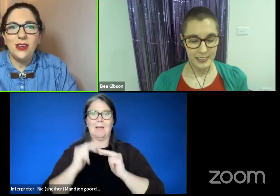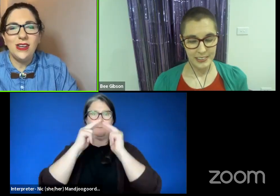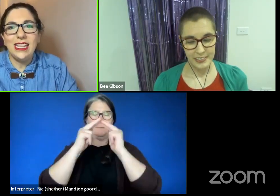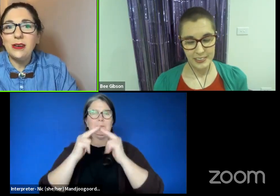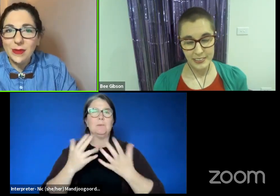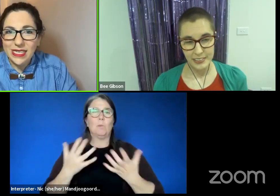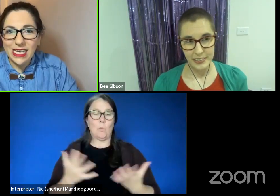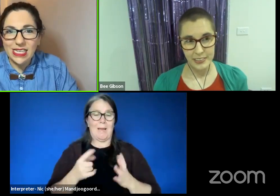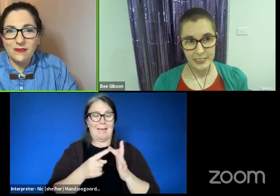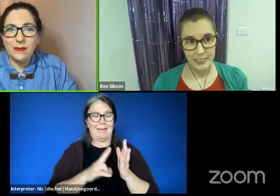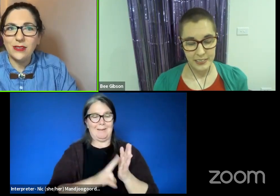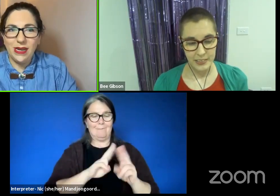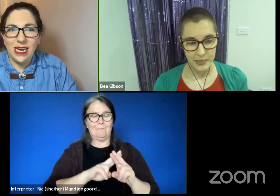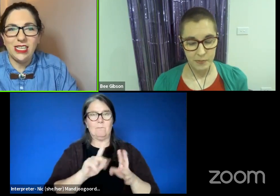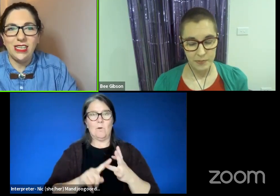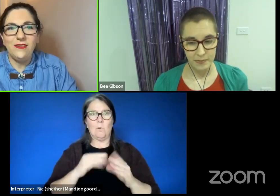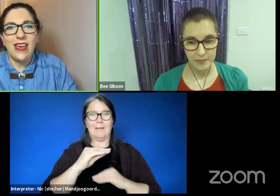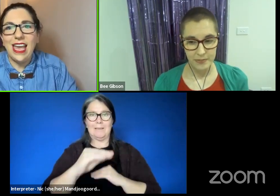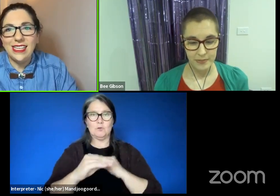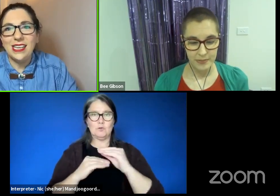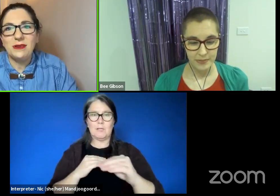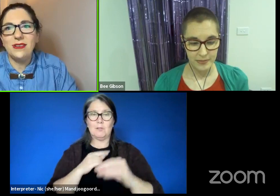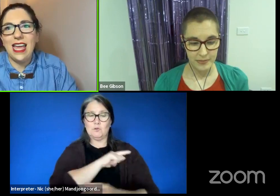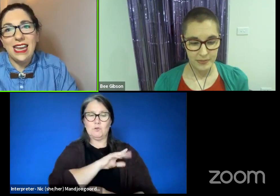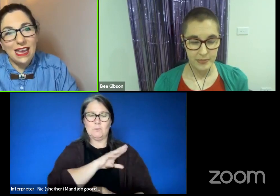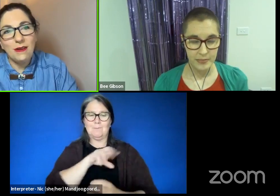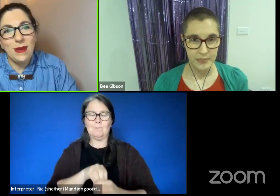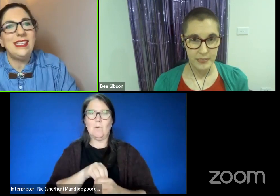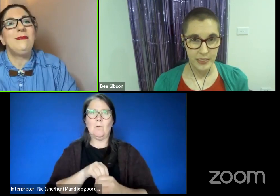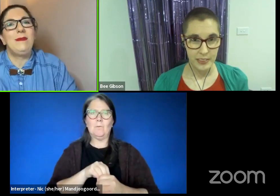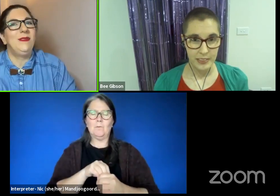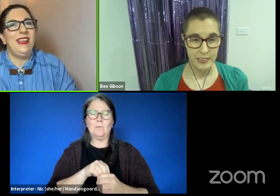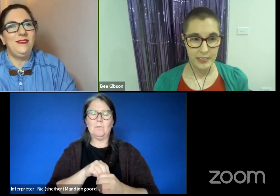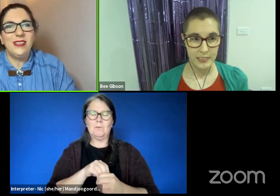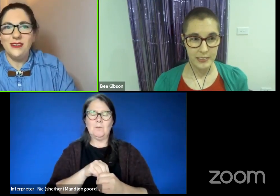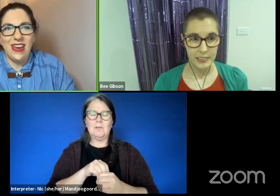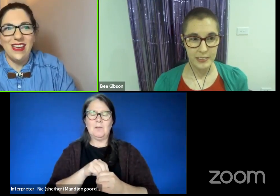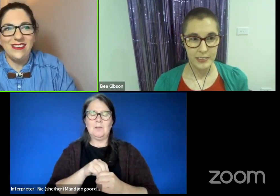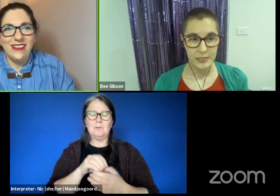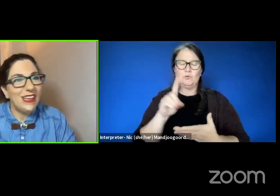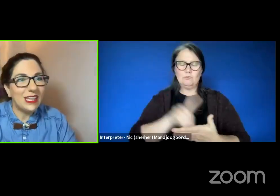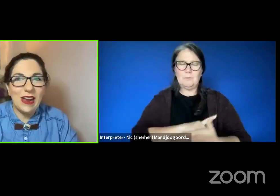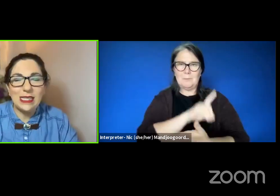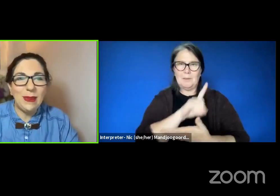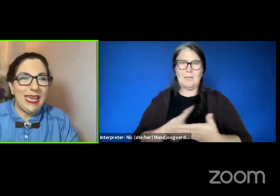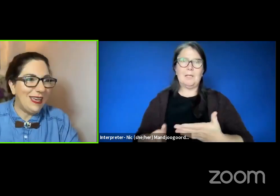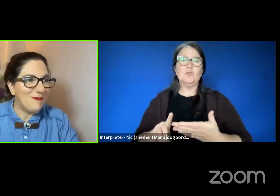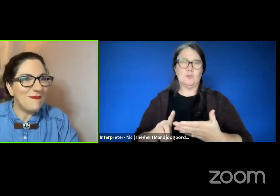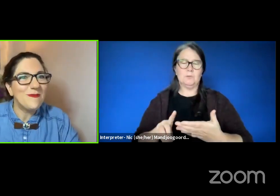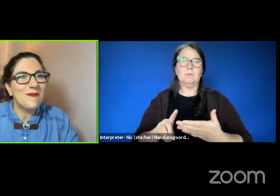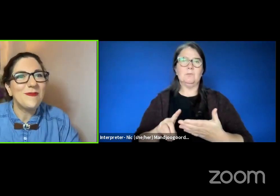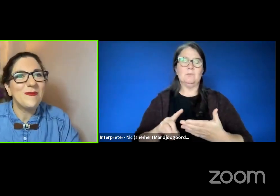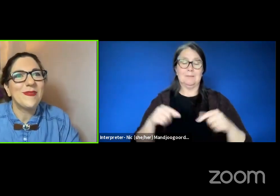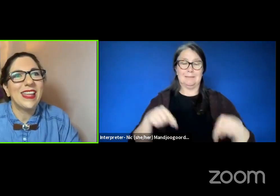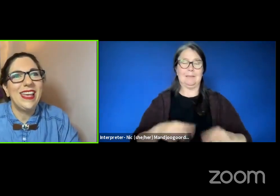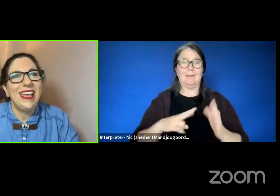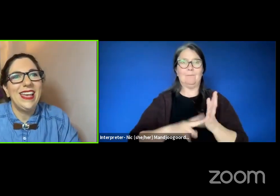and software development team lead inputs change. They've been involved in secure They've been involved in securing legal protection from discrimination that a sexual and Amy discrimination that a sexual and A romantic people in